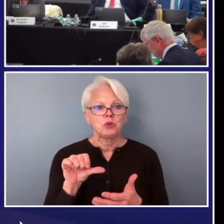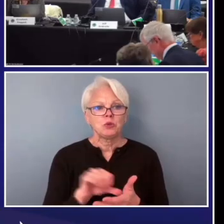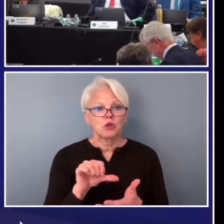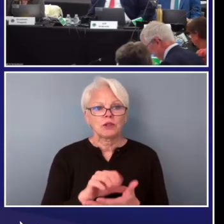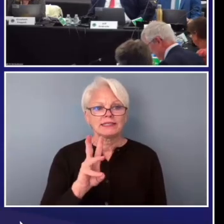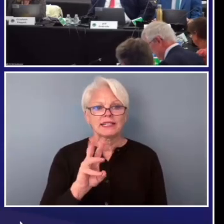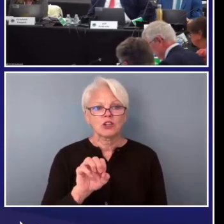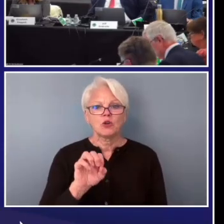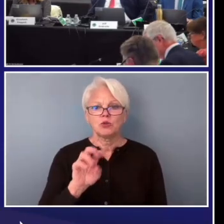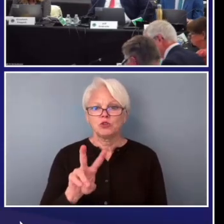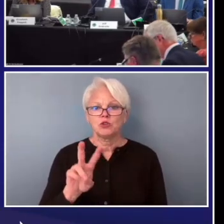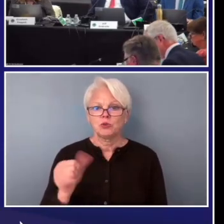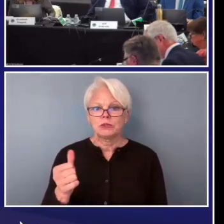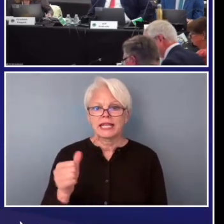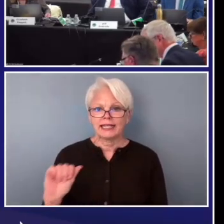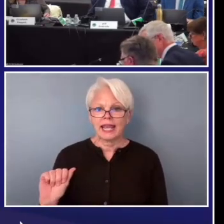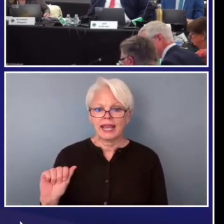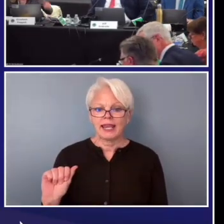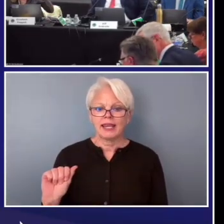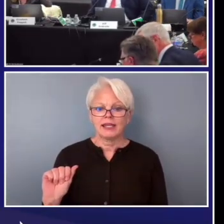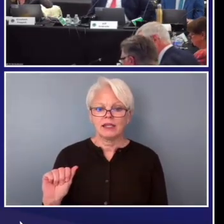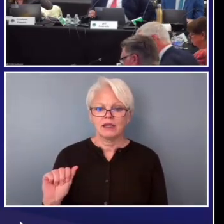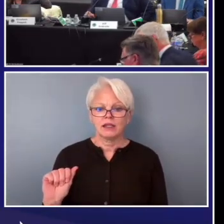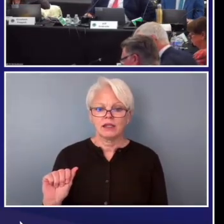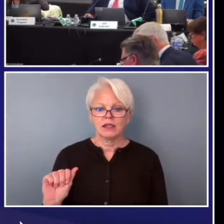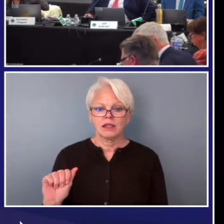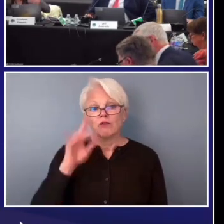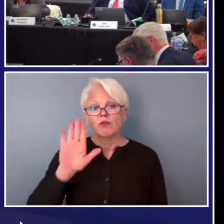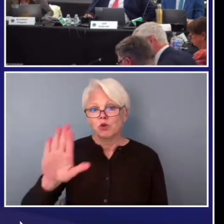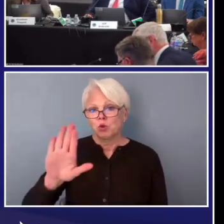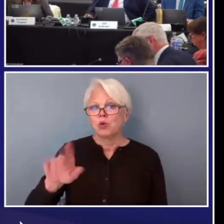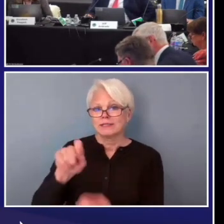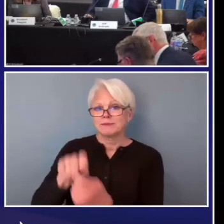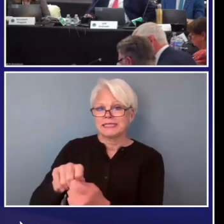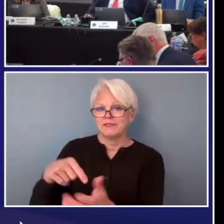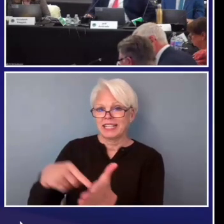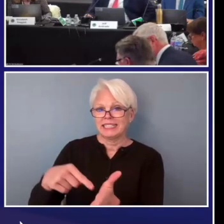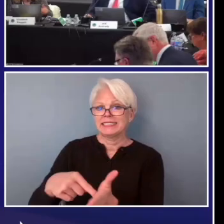A, um, for your particular example, um, if pursuant to